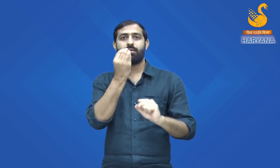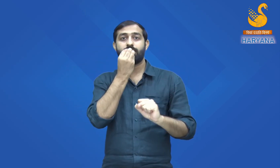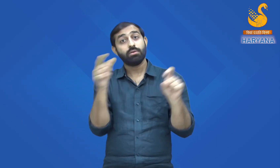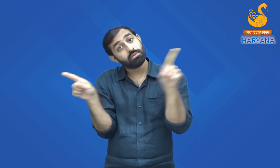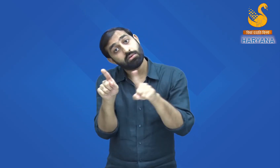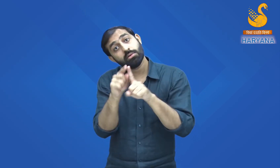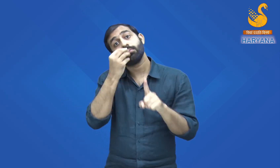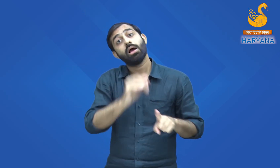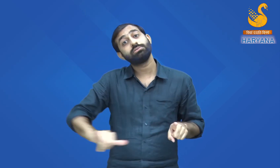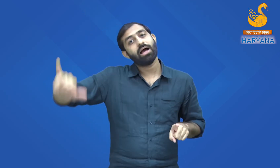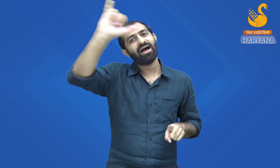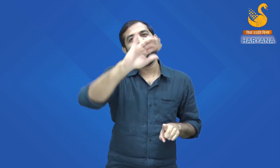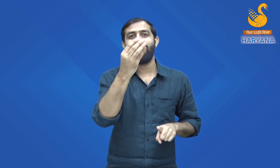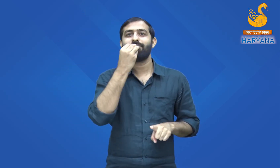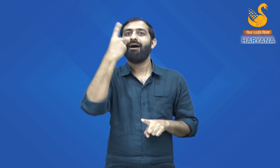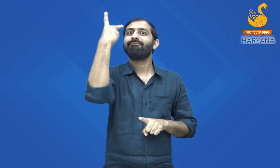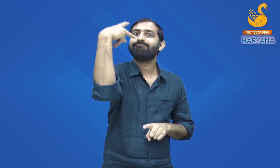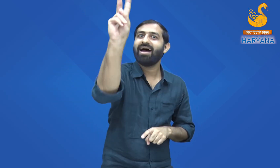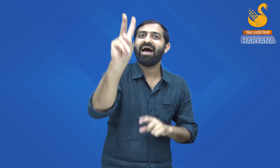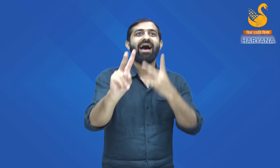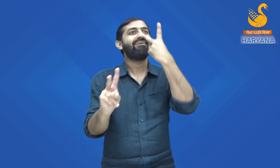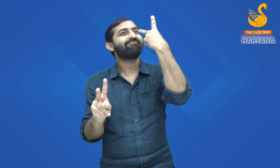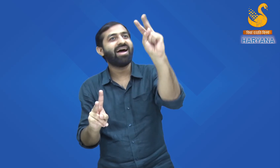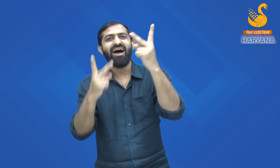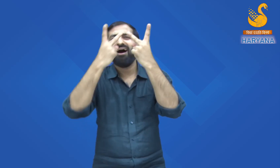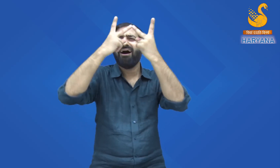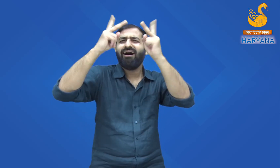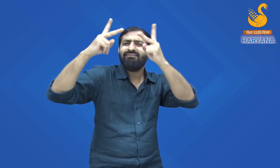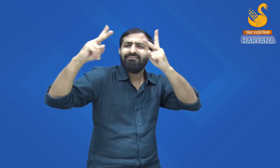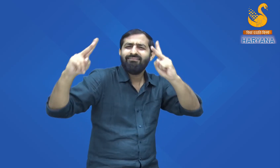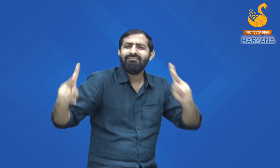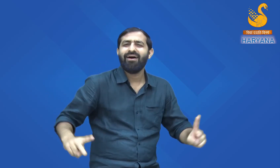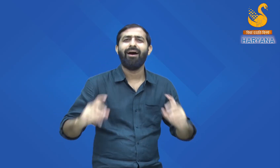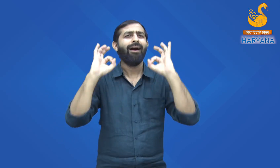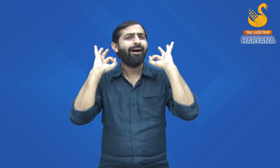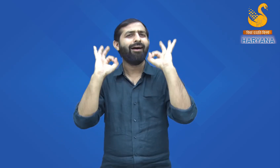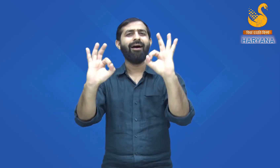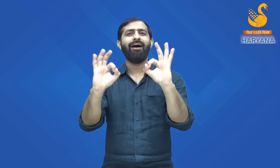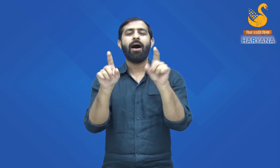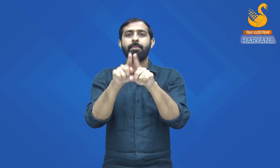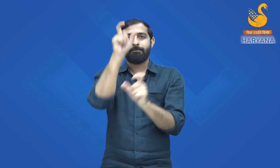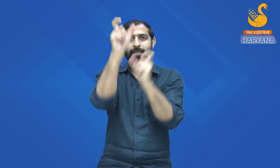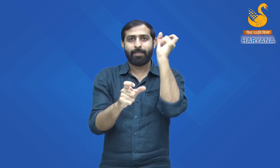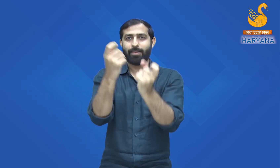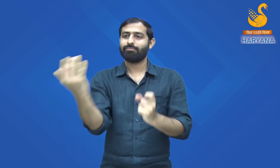do we have the same cuisines? No. We have different cuisines of each region, state and even within a state.